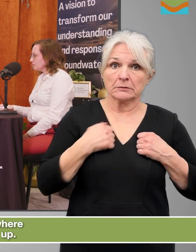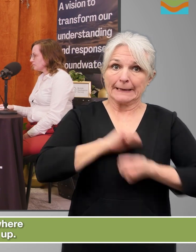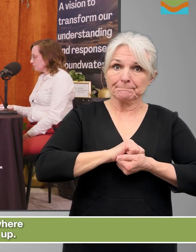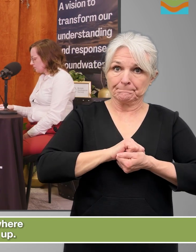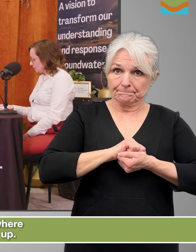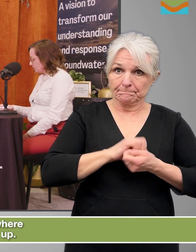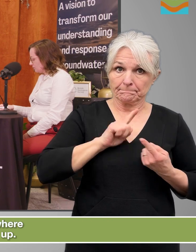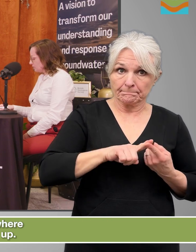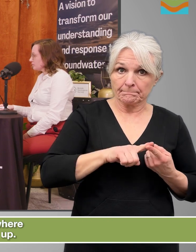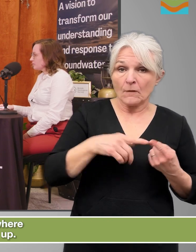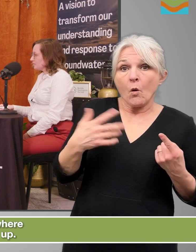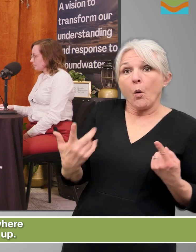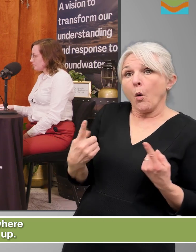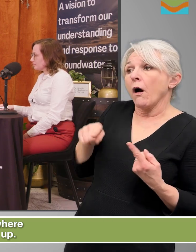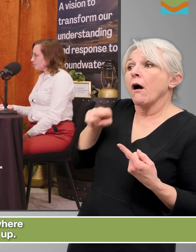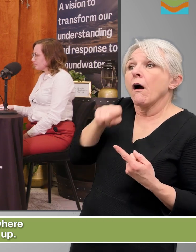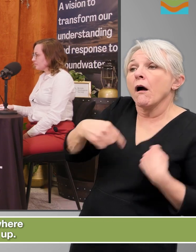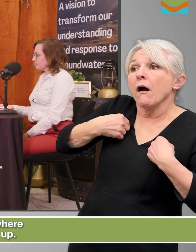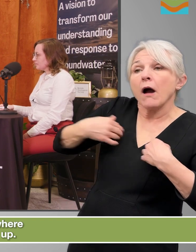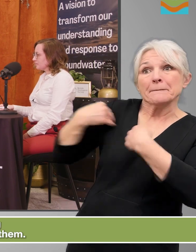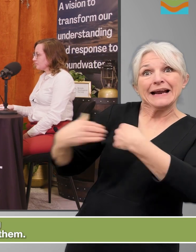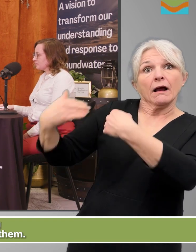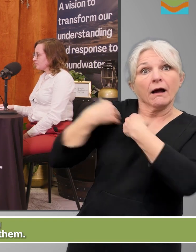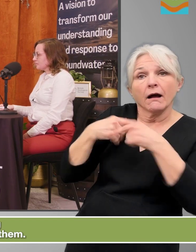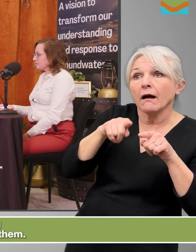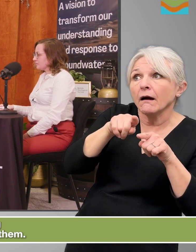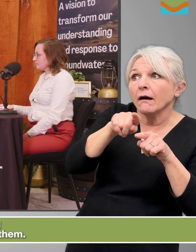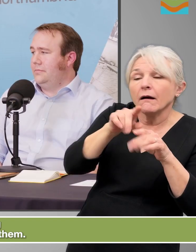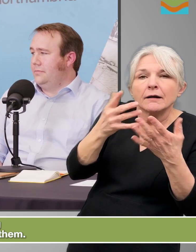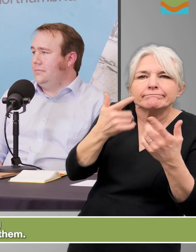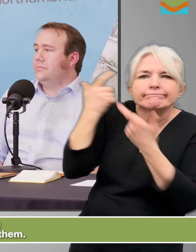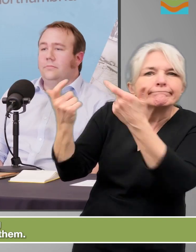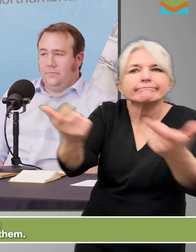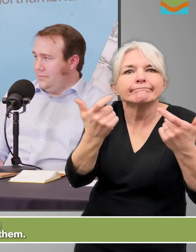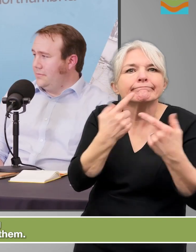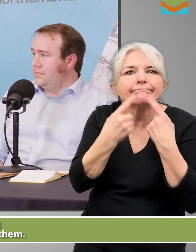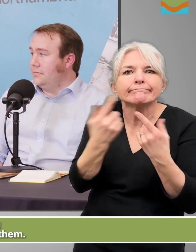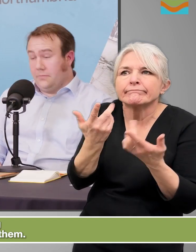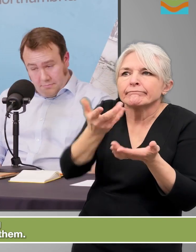the updates come from, is where everything ultimately ends up. It still feeds the existing systems, it doesn't override them.